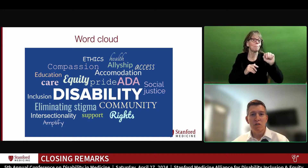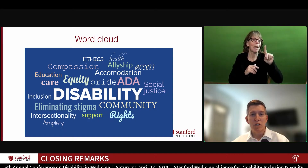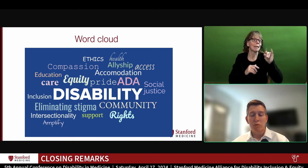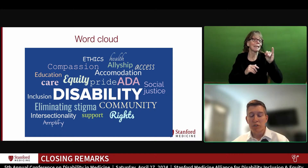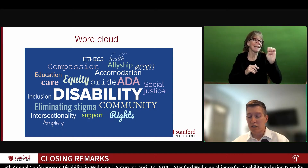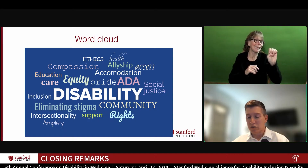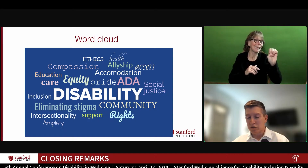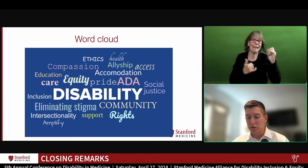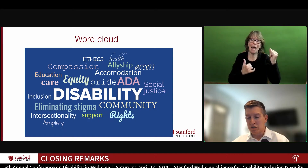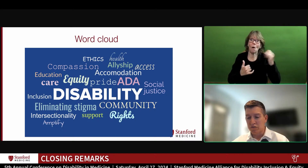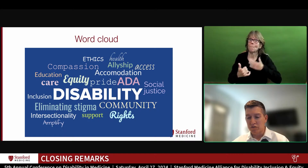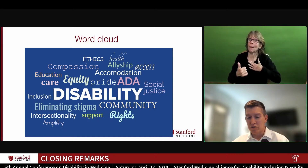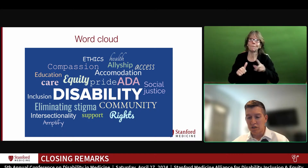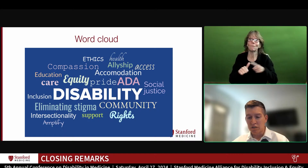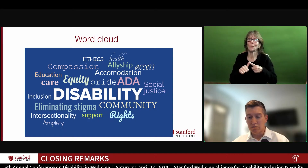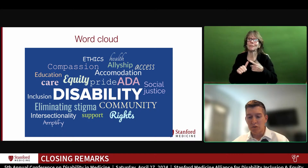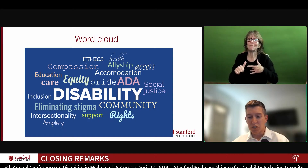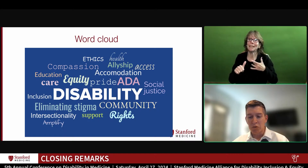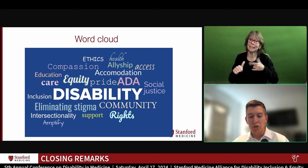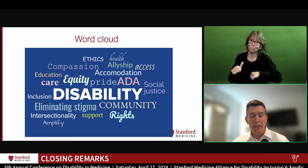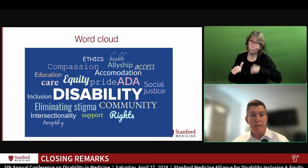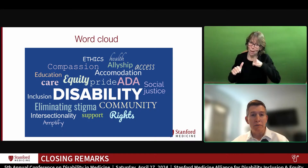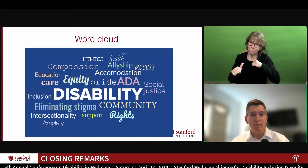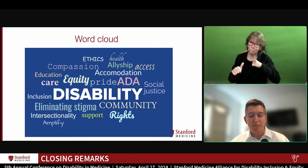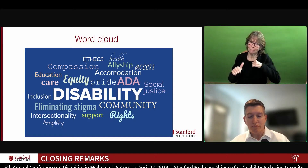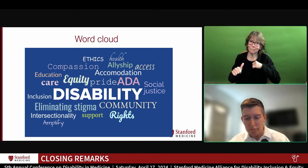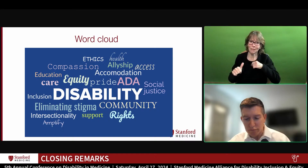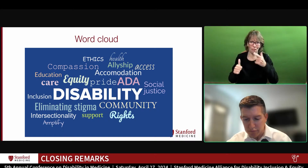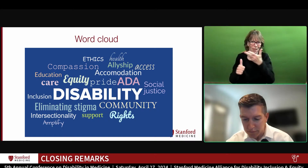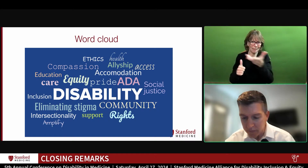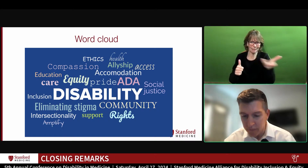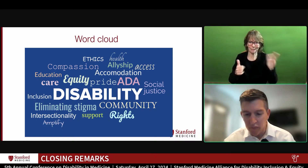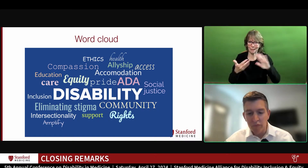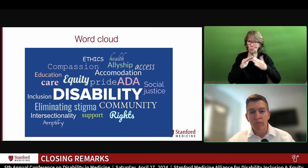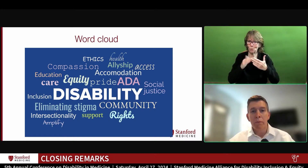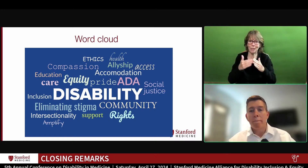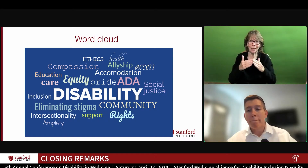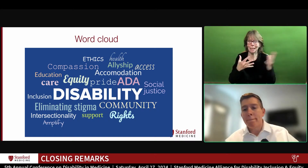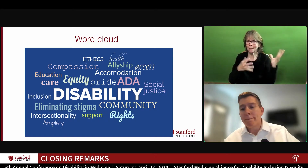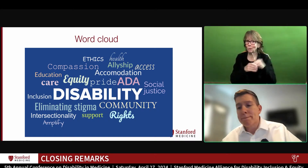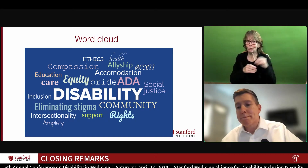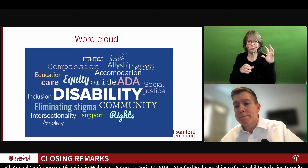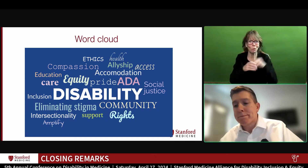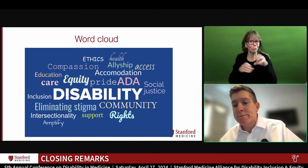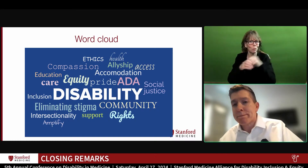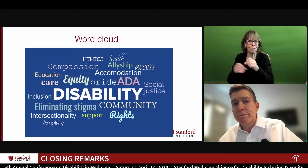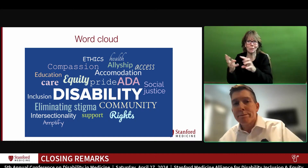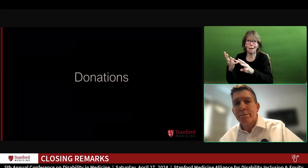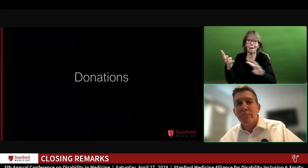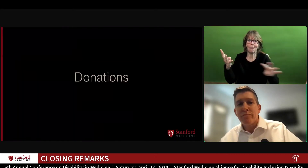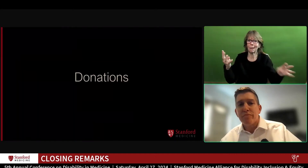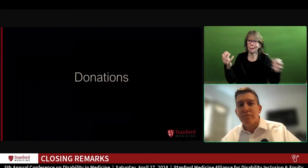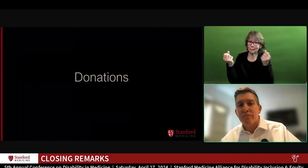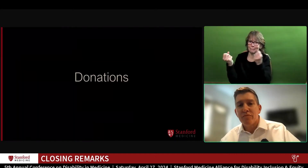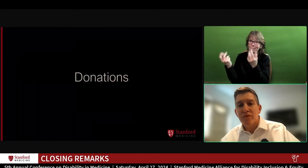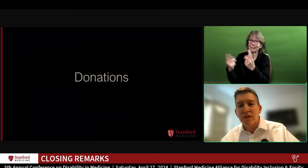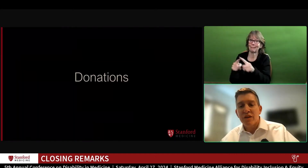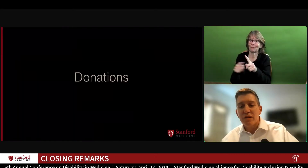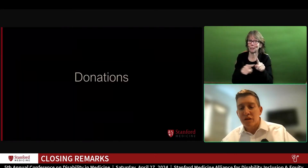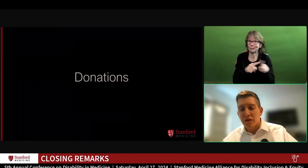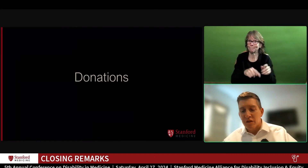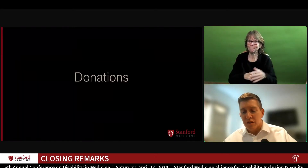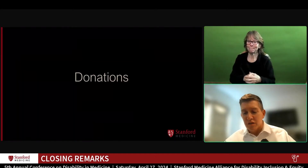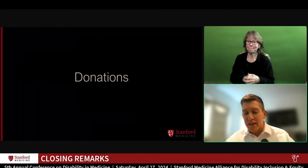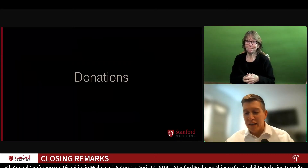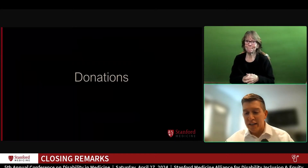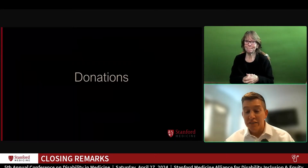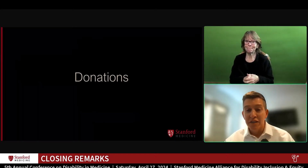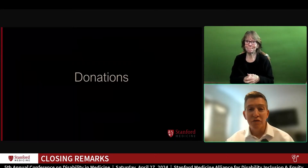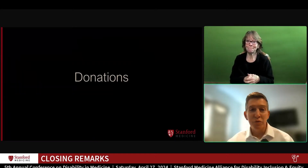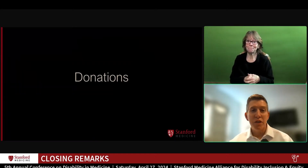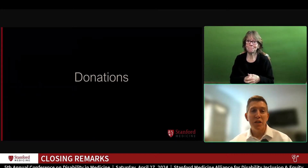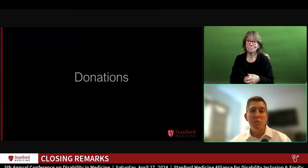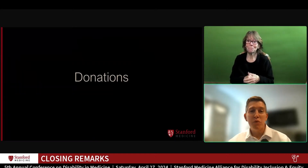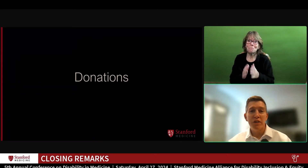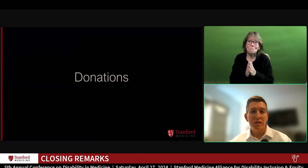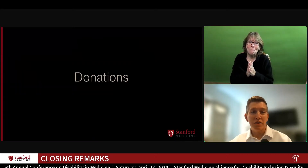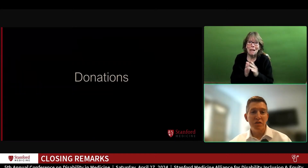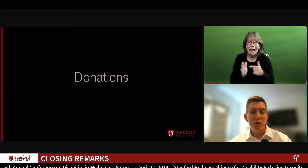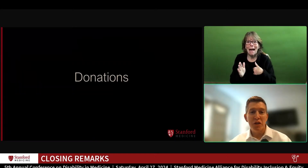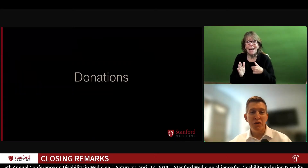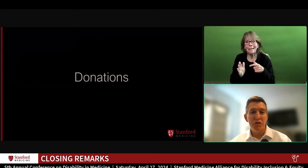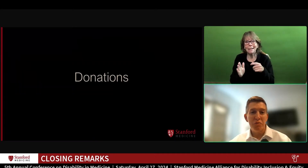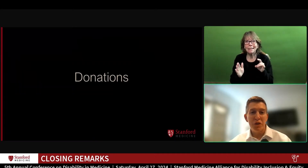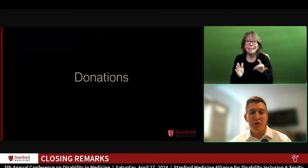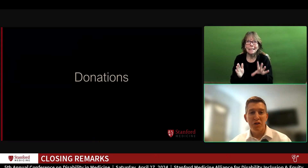incredibly inclusive community. I hate asking for money, but there's a donation button